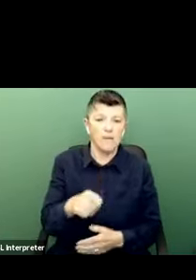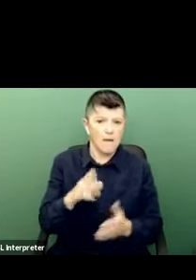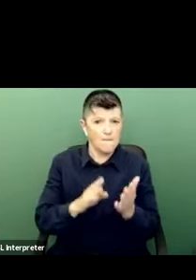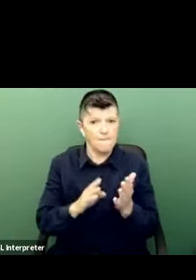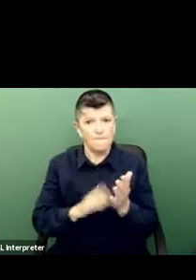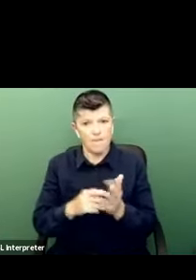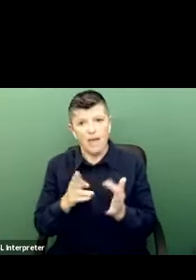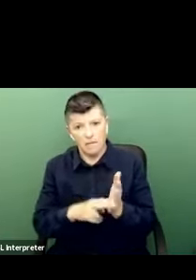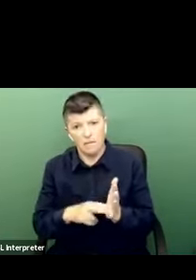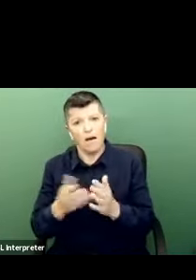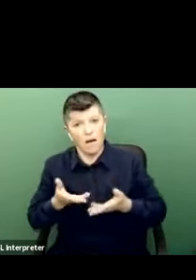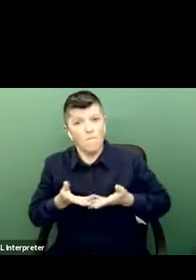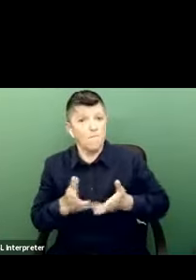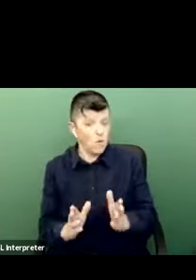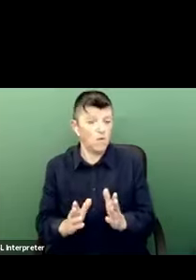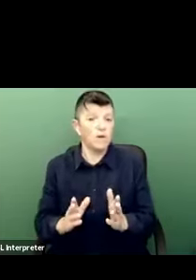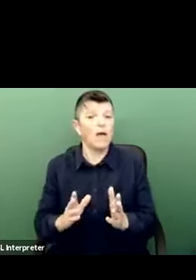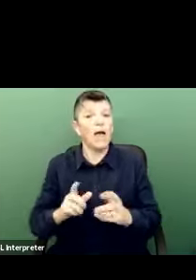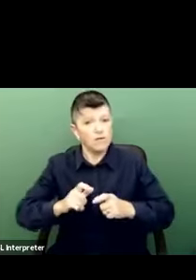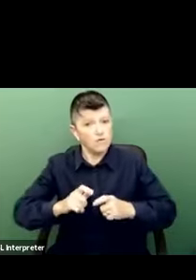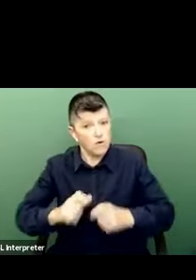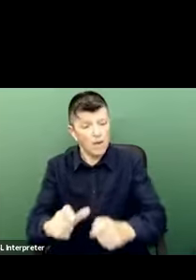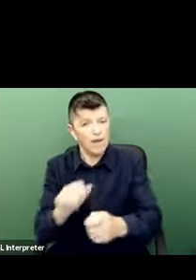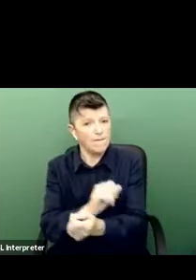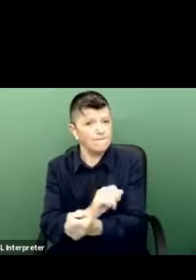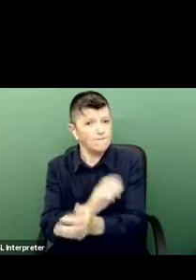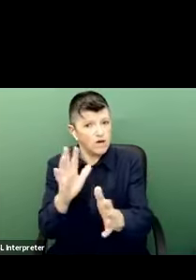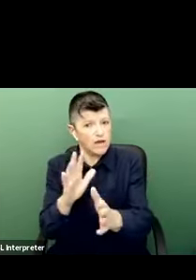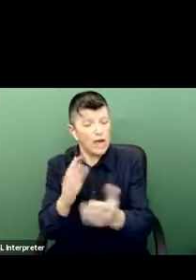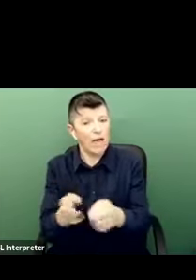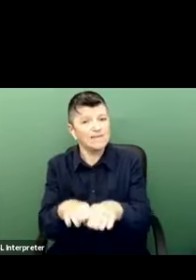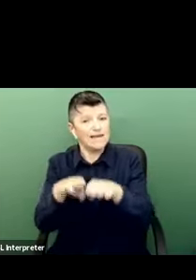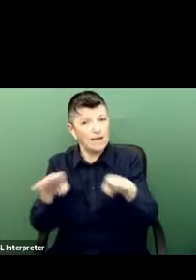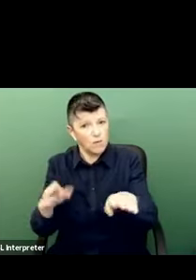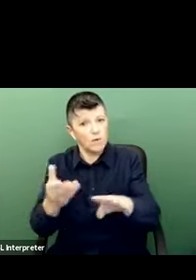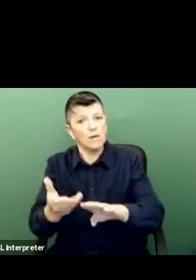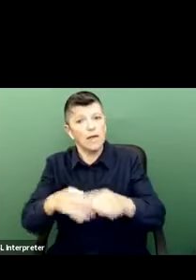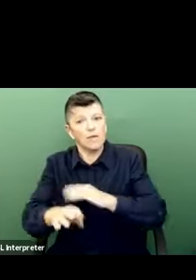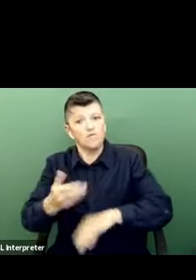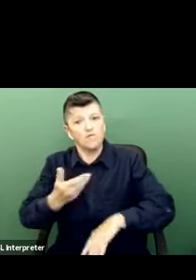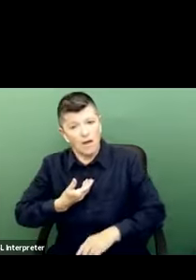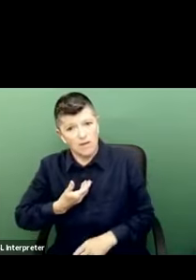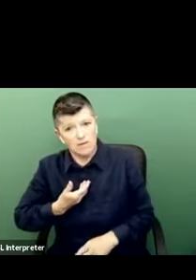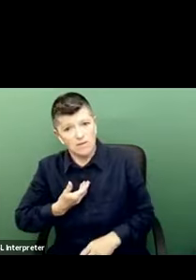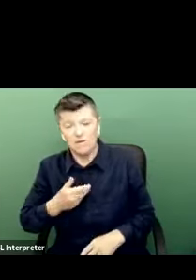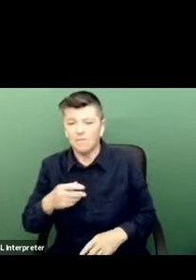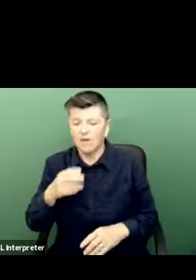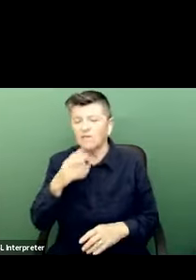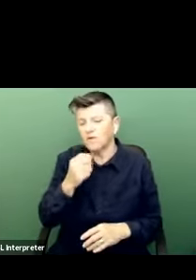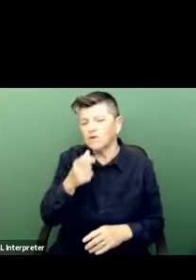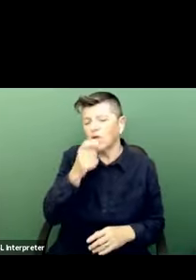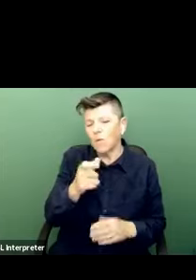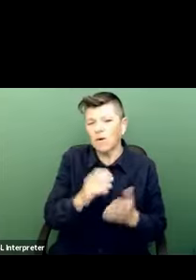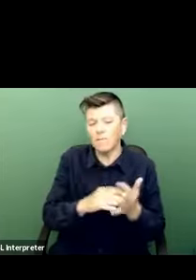Wollstonecraft's argument is critically important in demanding that the public policy be